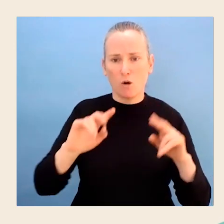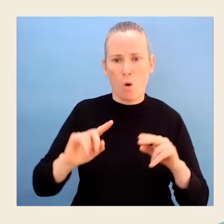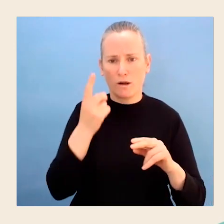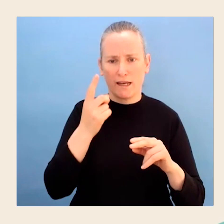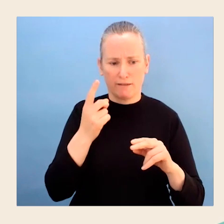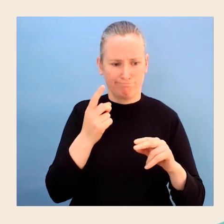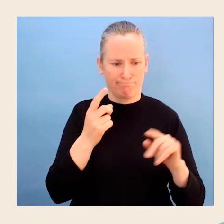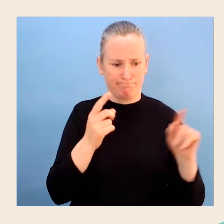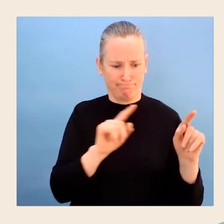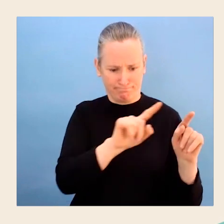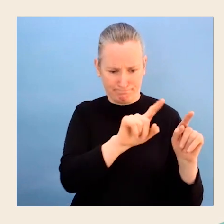They just do.